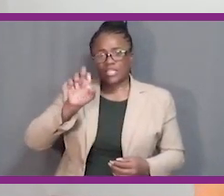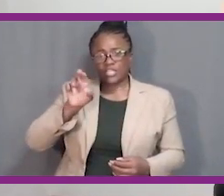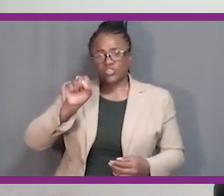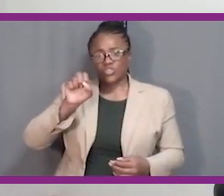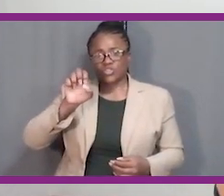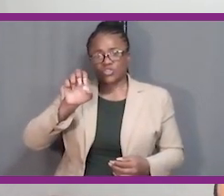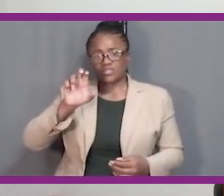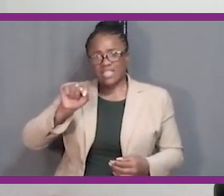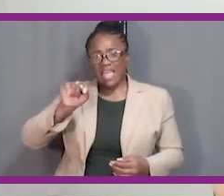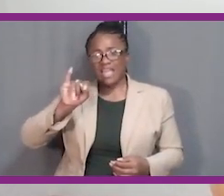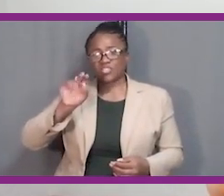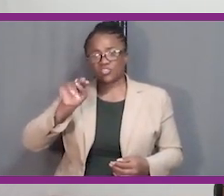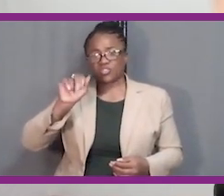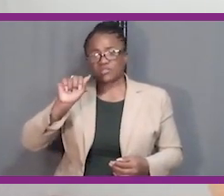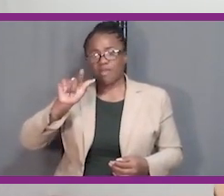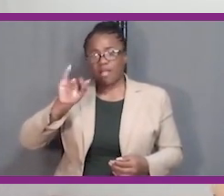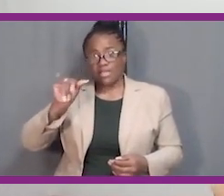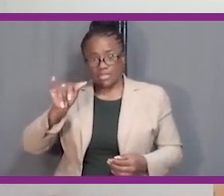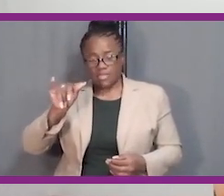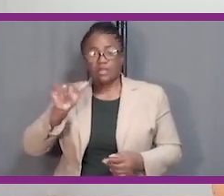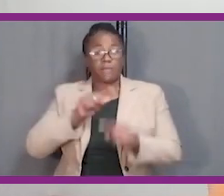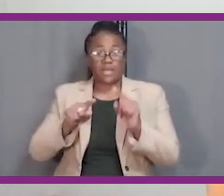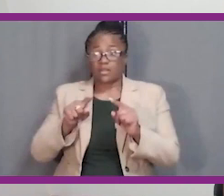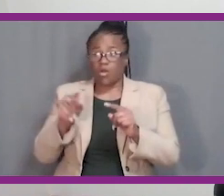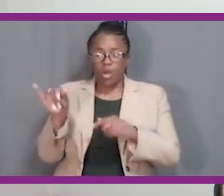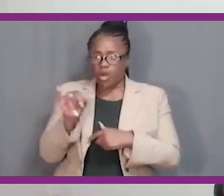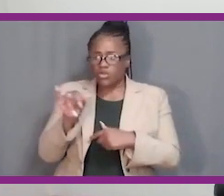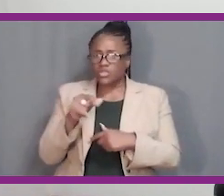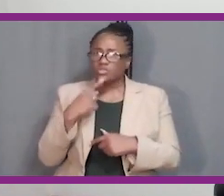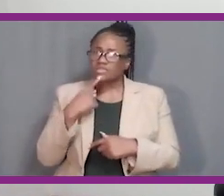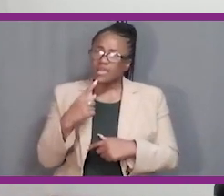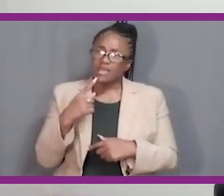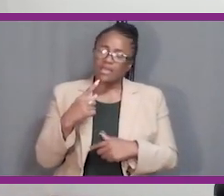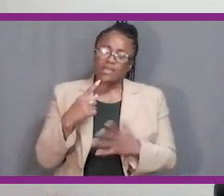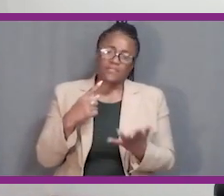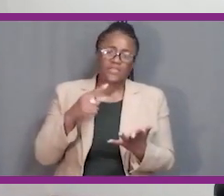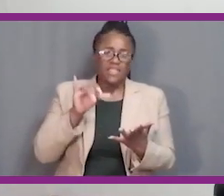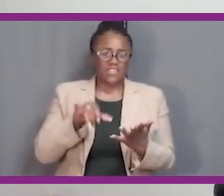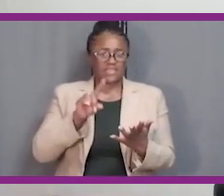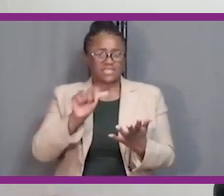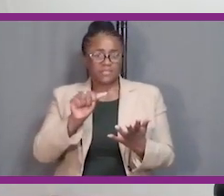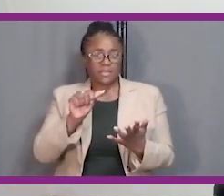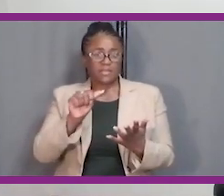that disability and ableism and abled supremacy exists and are bound up with all other systems